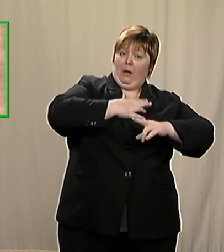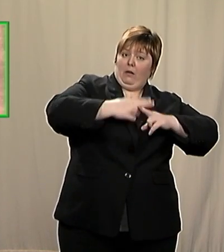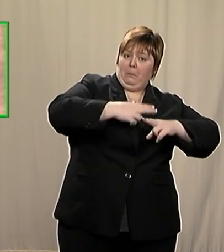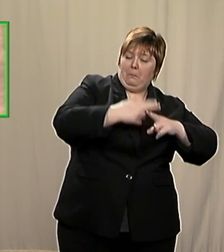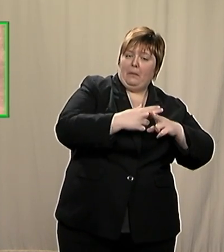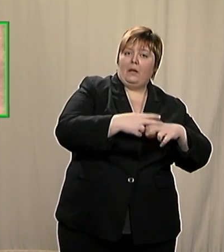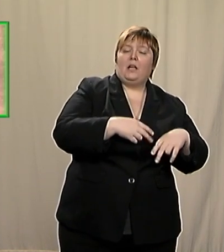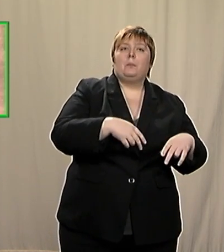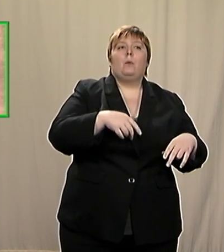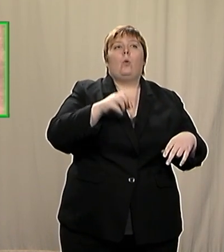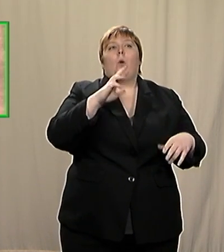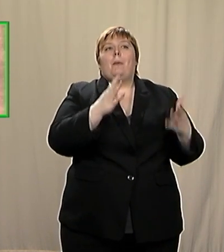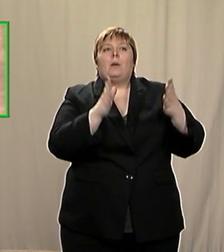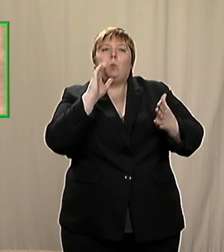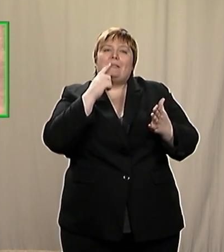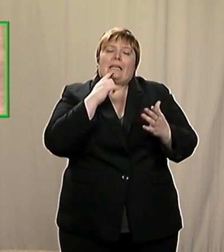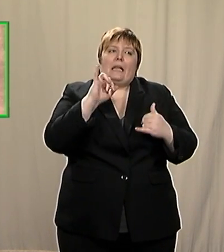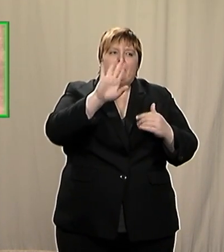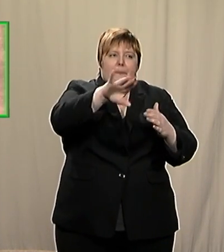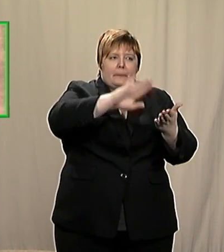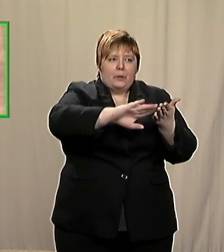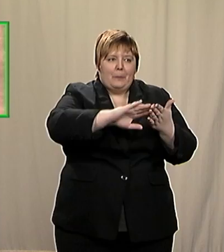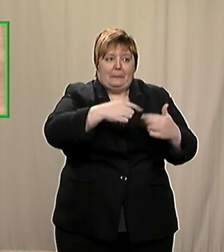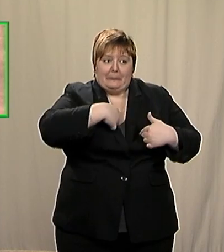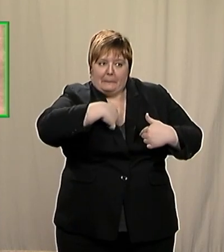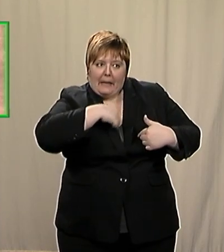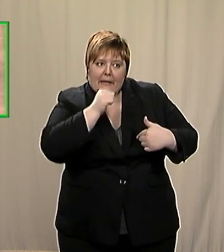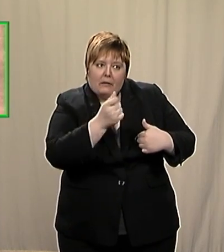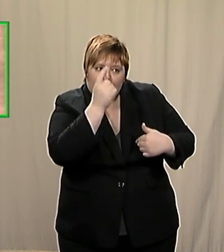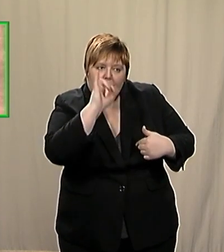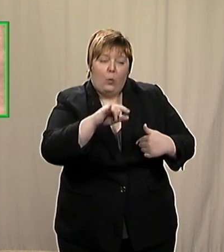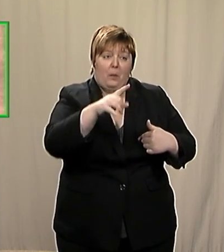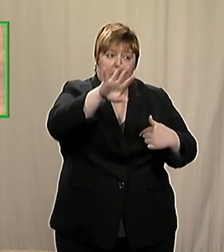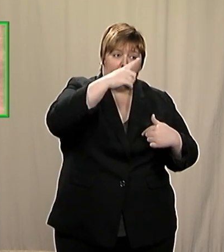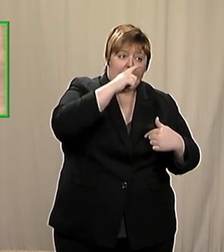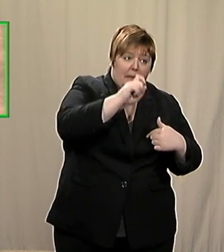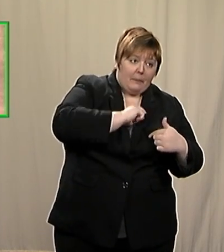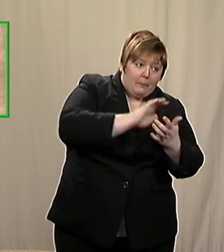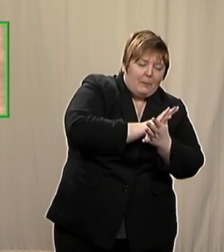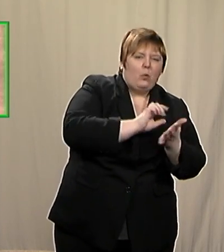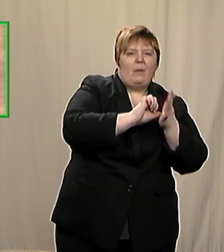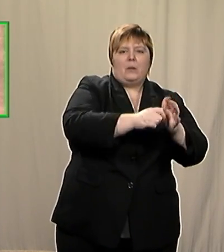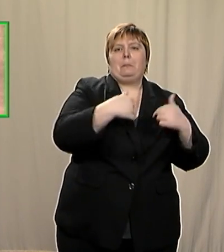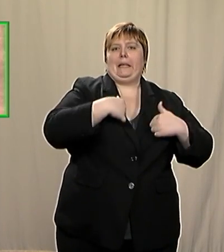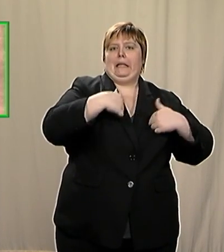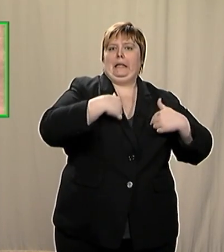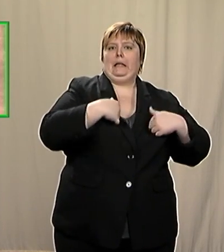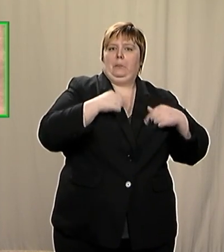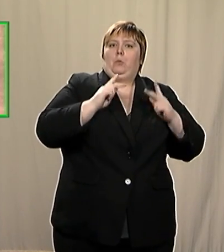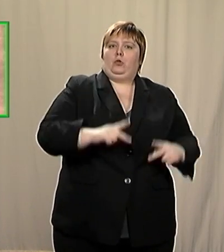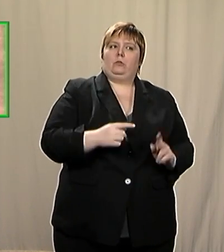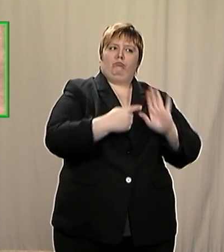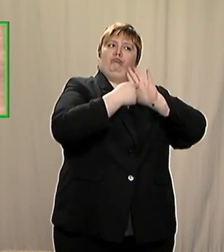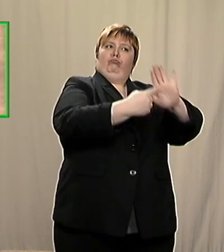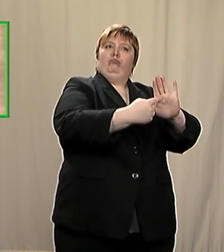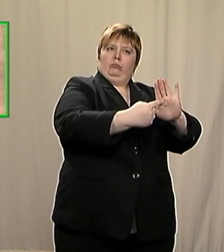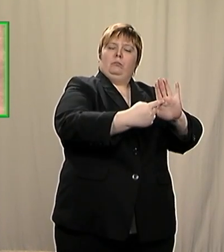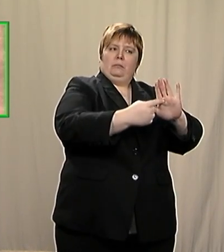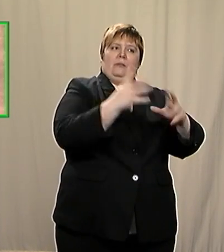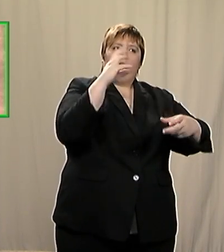"Excuse me, I didn't understand that, or can I have a copy of the hand outs?" I'm presenting myself as myself,